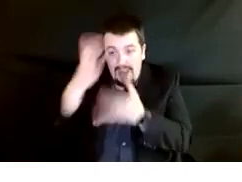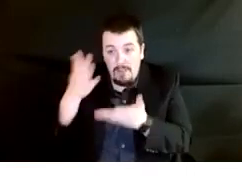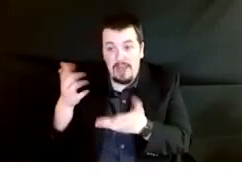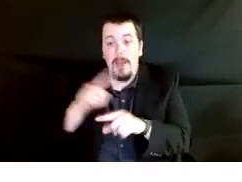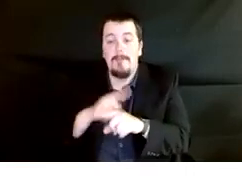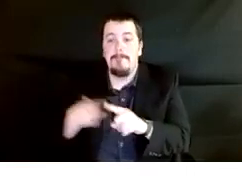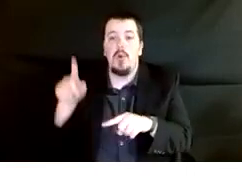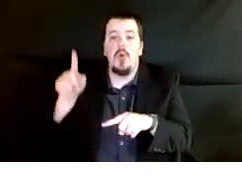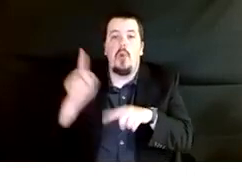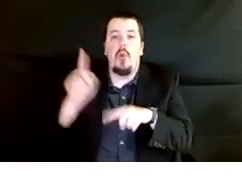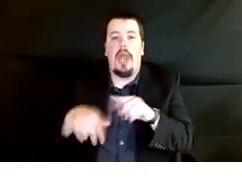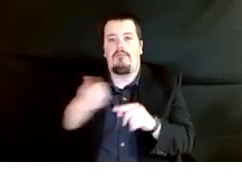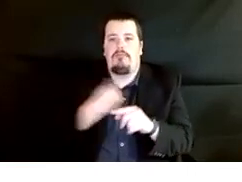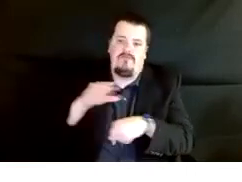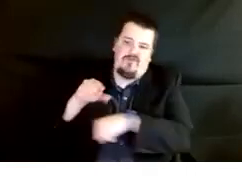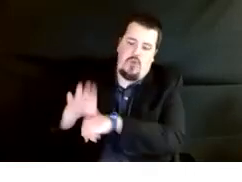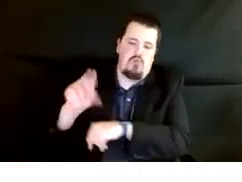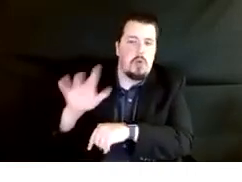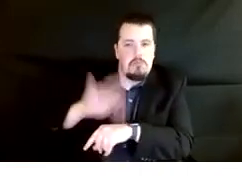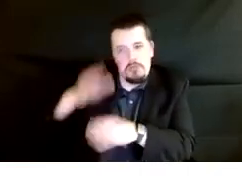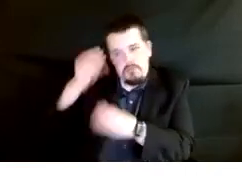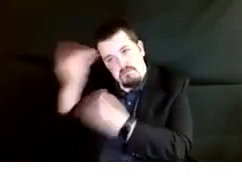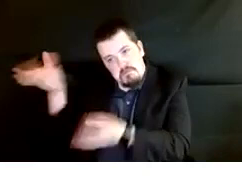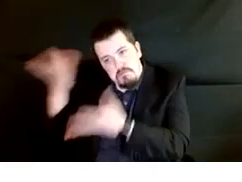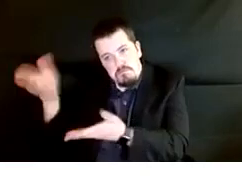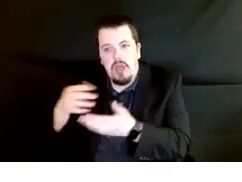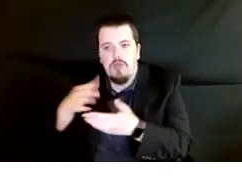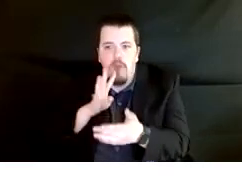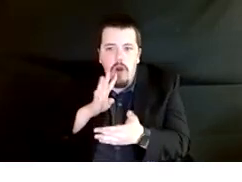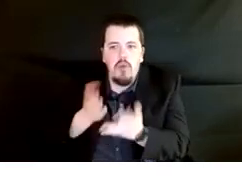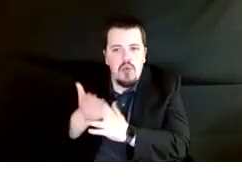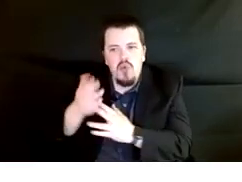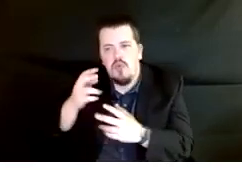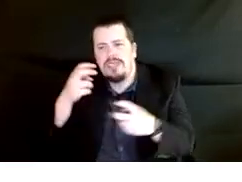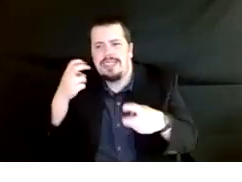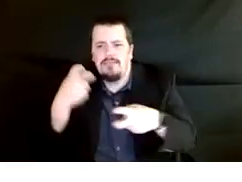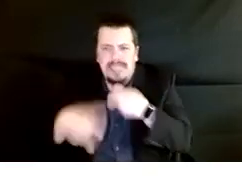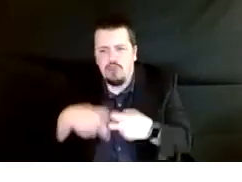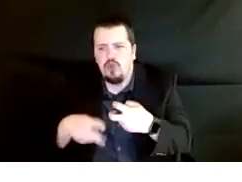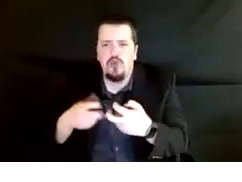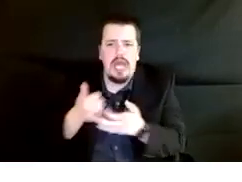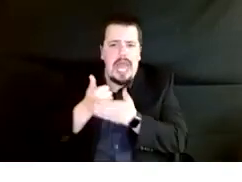enforcement, but we can talk through what the issue might be and um and see about getting you some